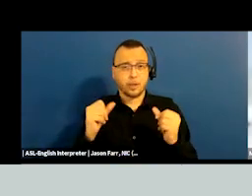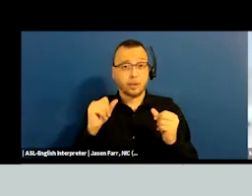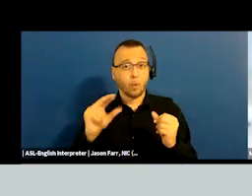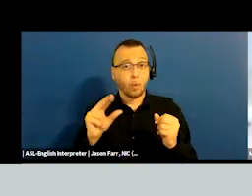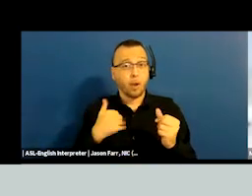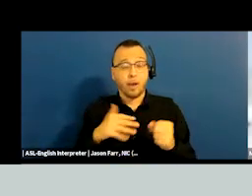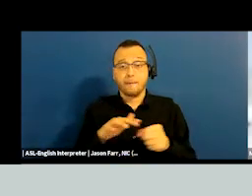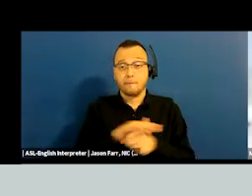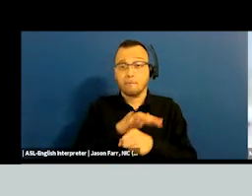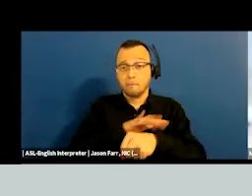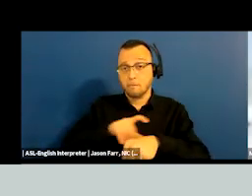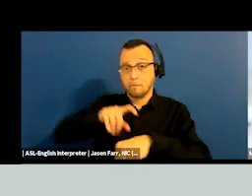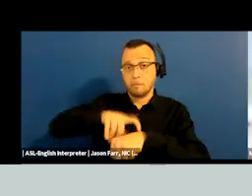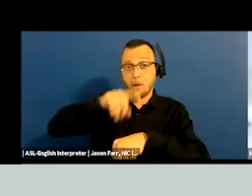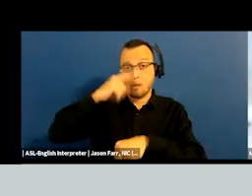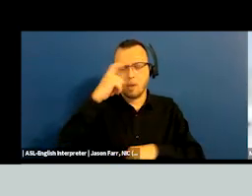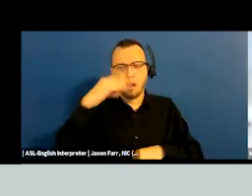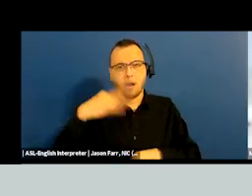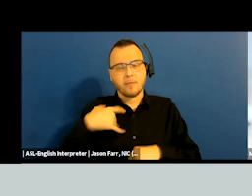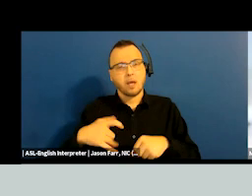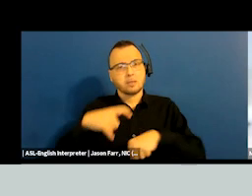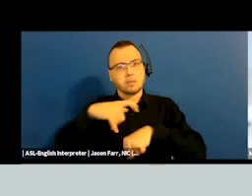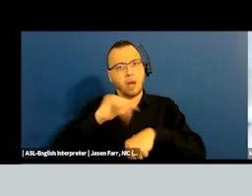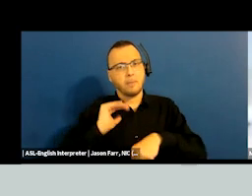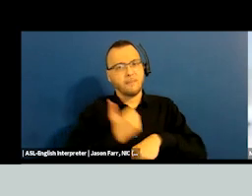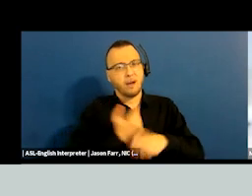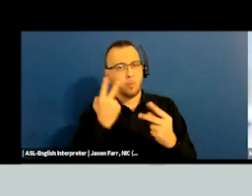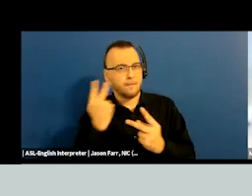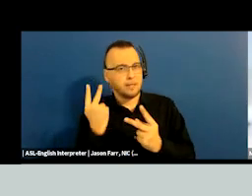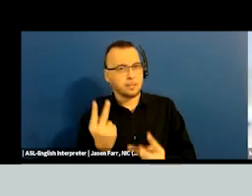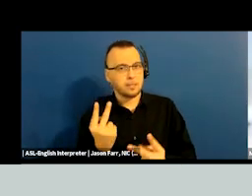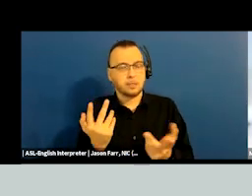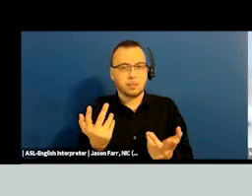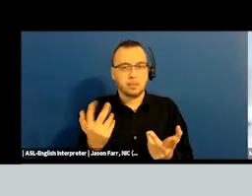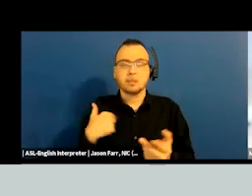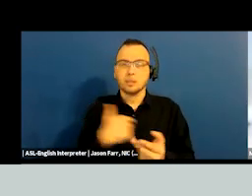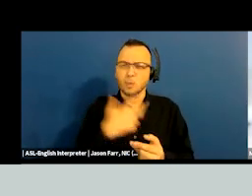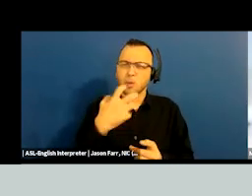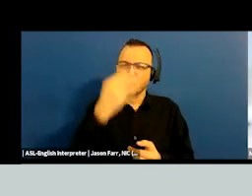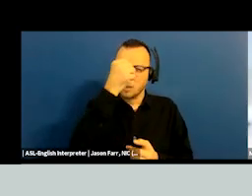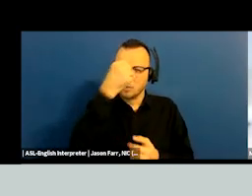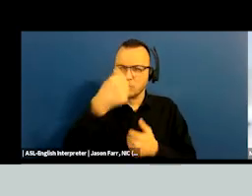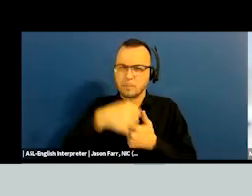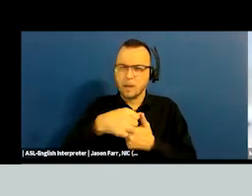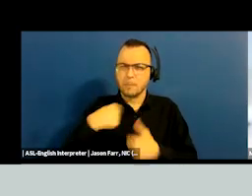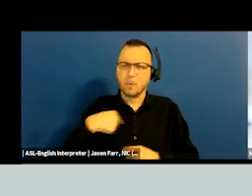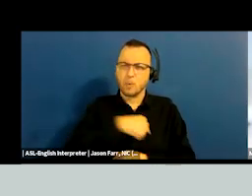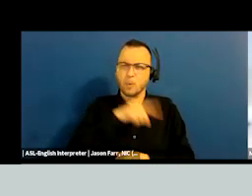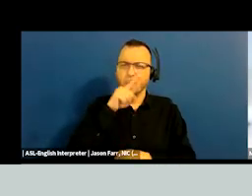Oftentimes, in health care, we have large case loads and we are not able